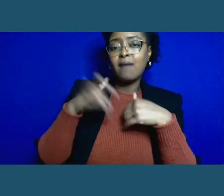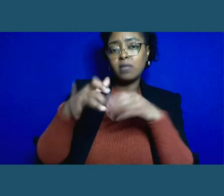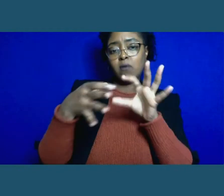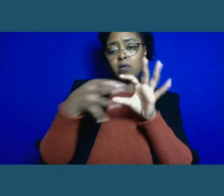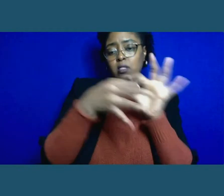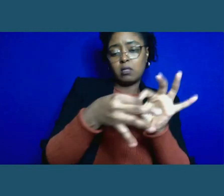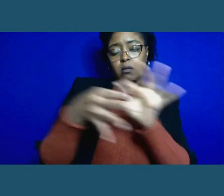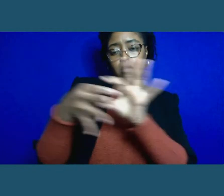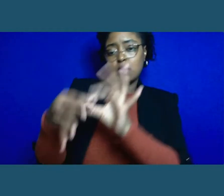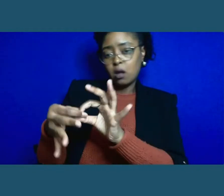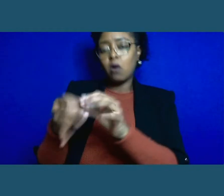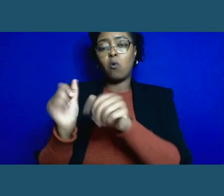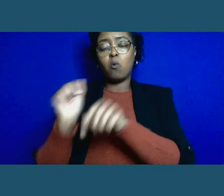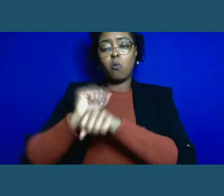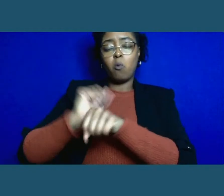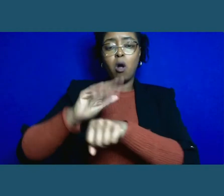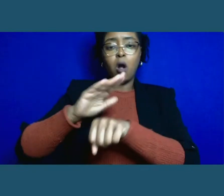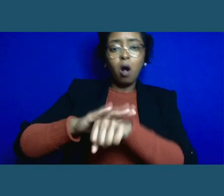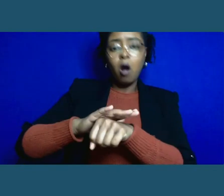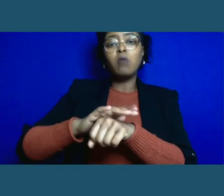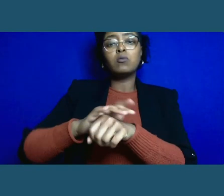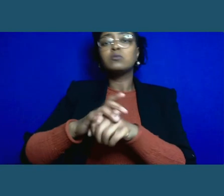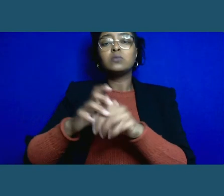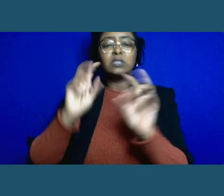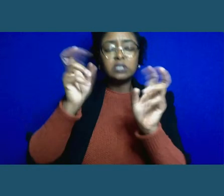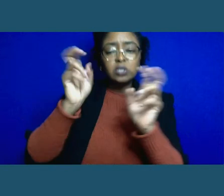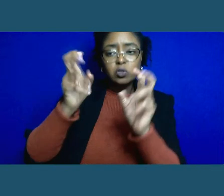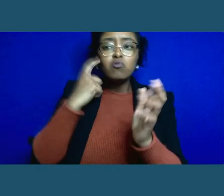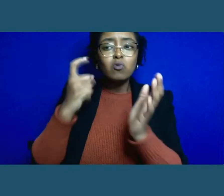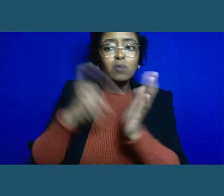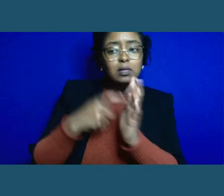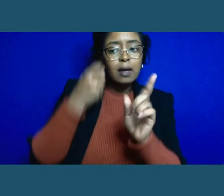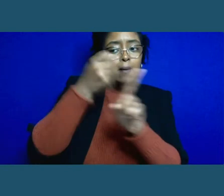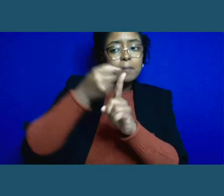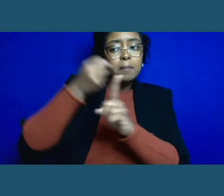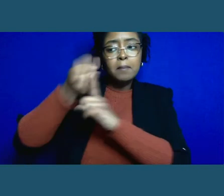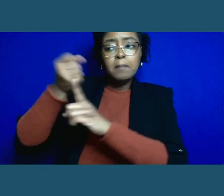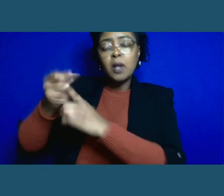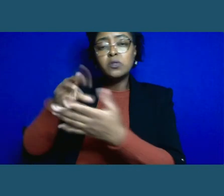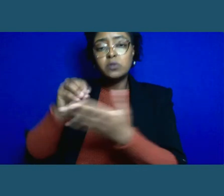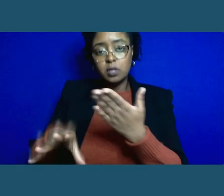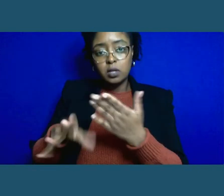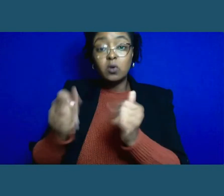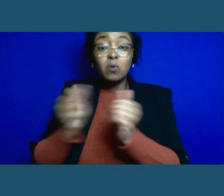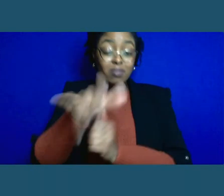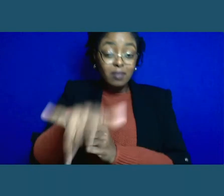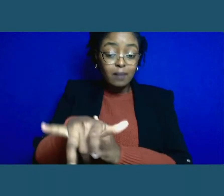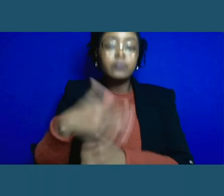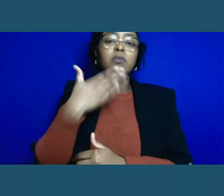not can look forward to continuing to, um, have that relationship and work on the